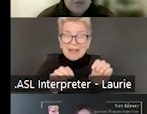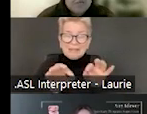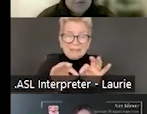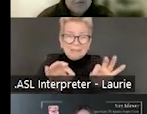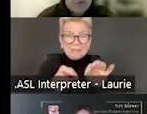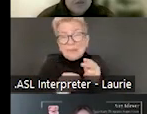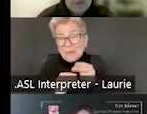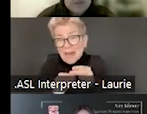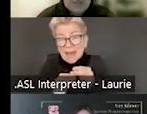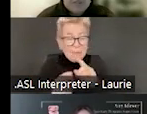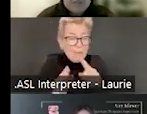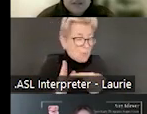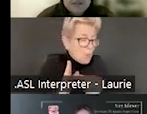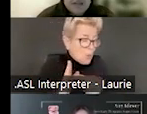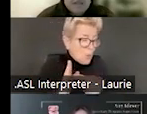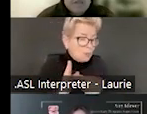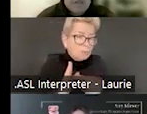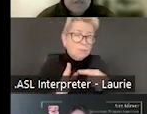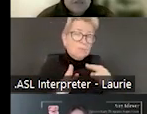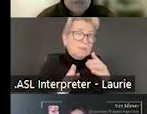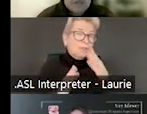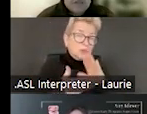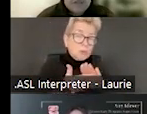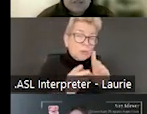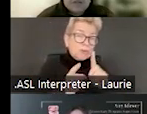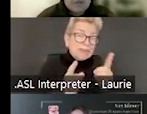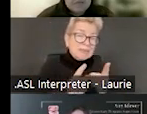your role, your district, and of course telling us a little bit